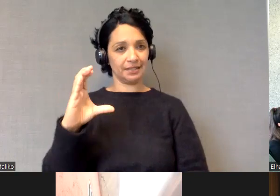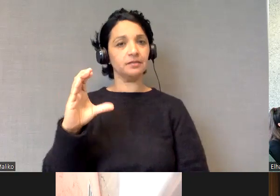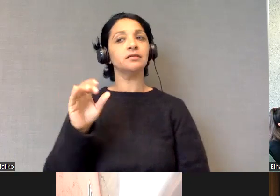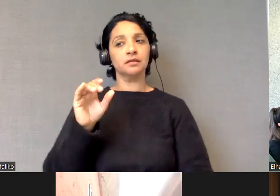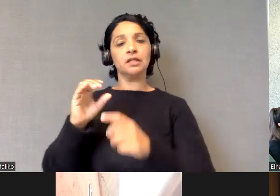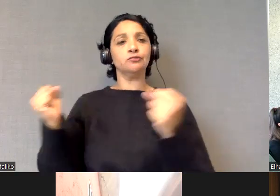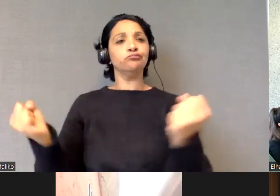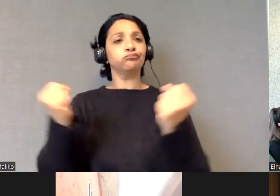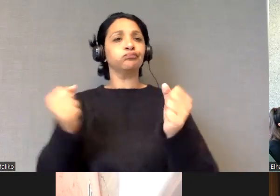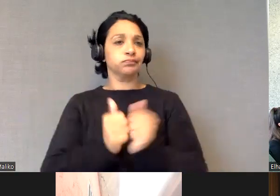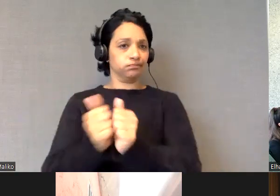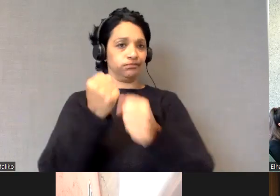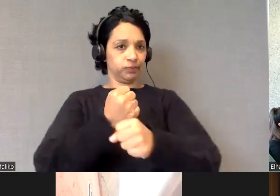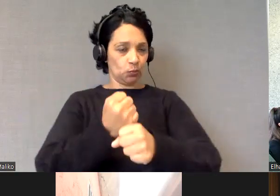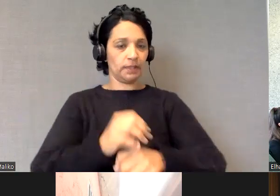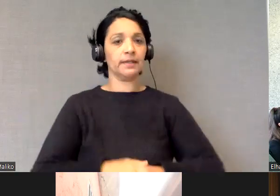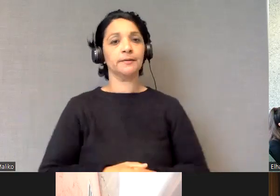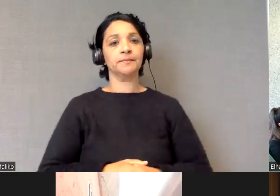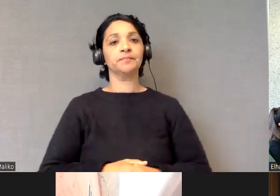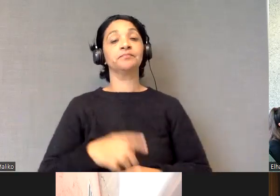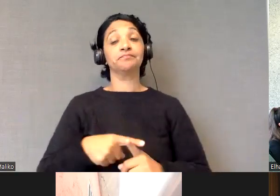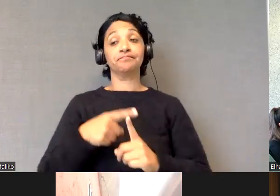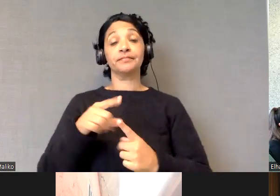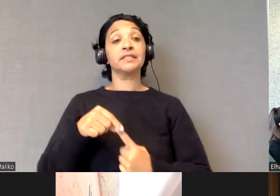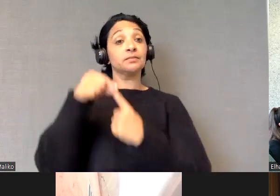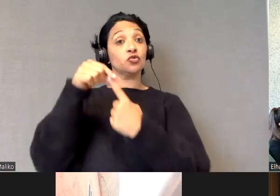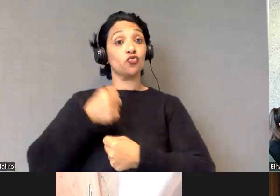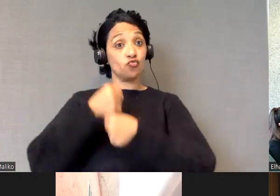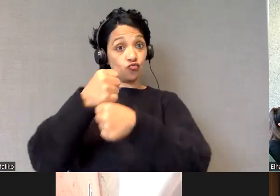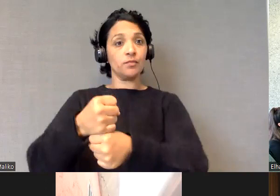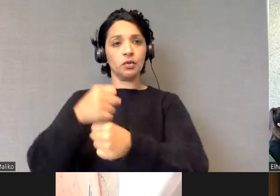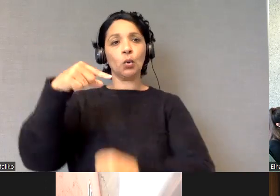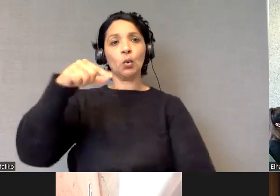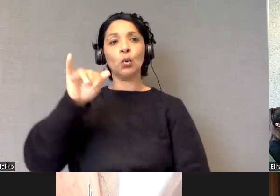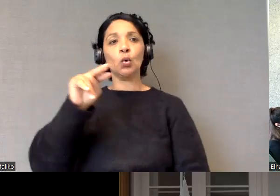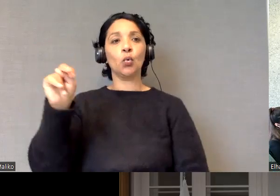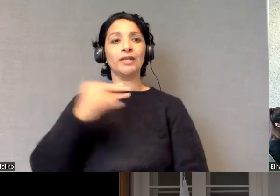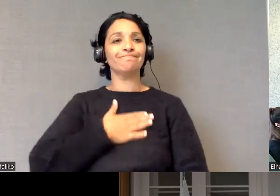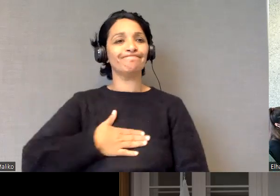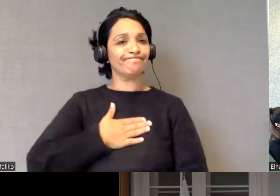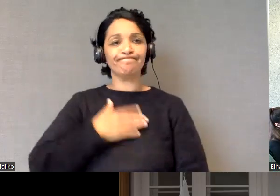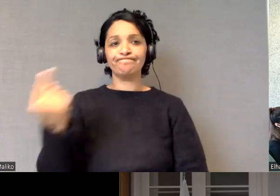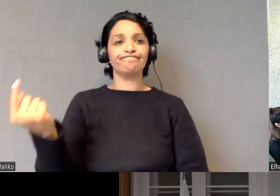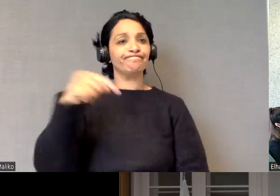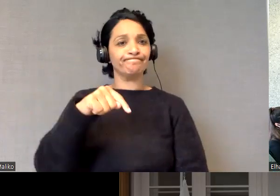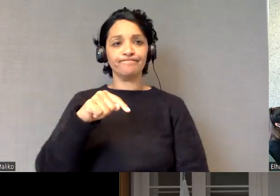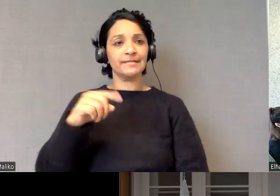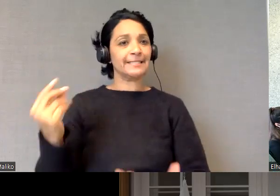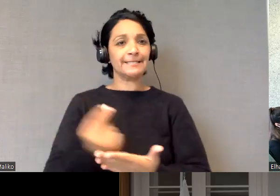The special Rapporteur apologises for not being able to attend but sends me in his stead